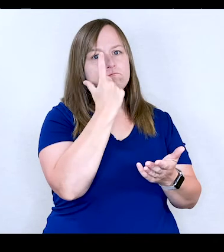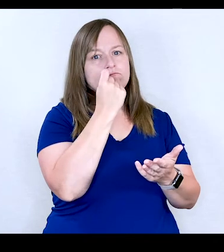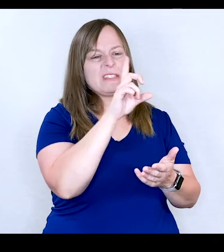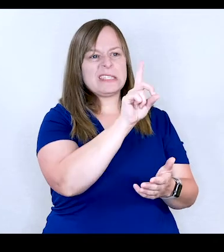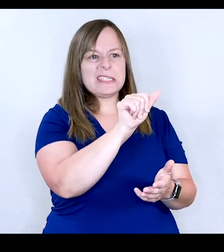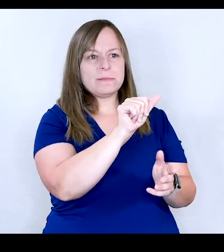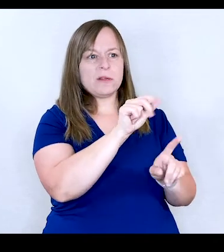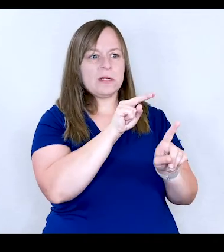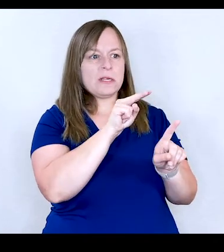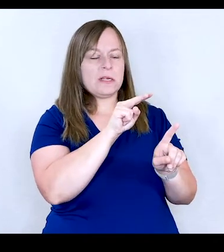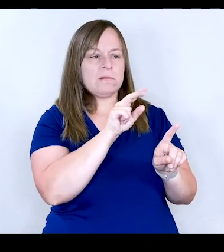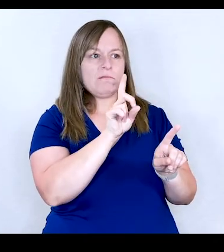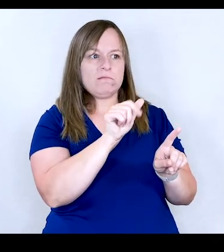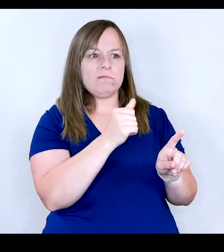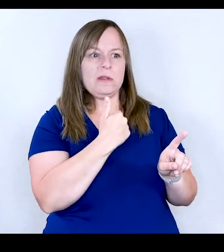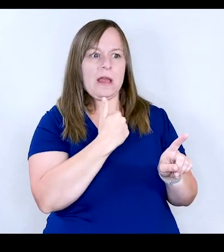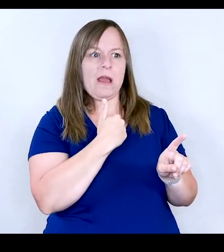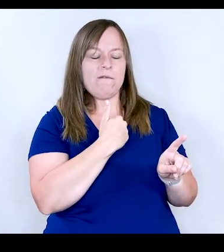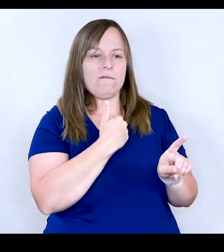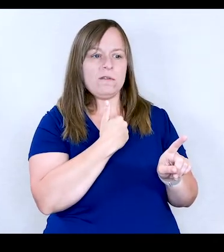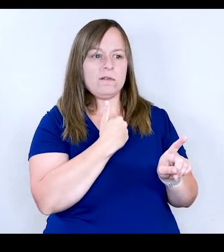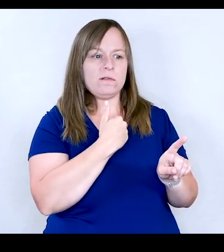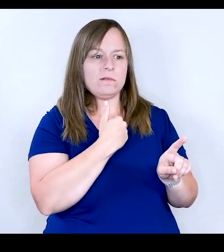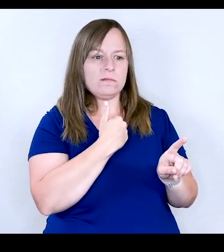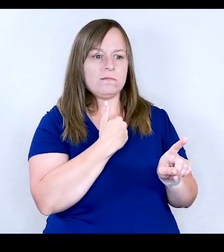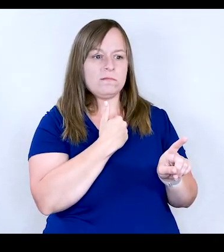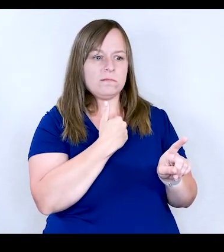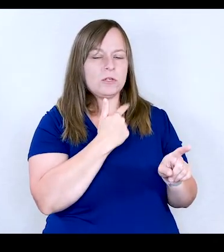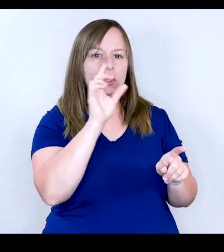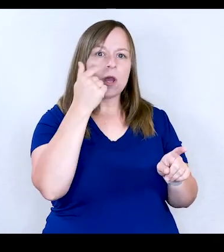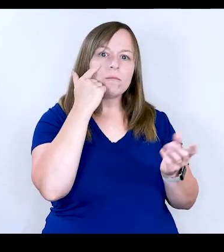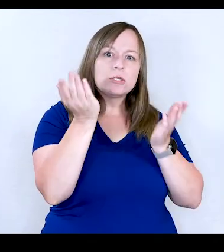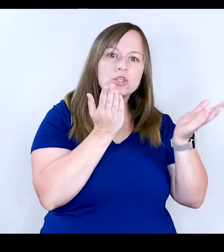difficulty that I've had. I've been getting relations in government services like